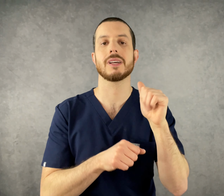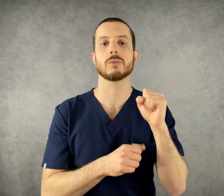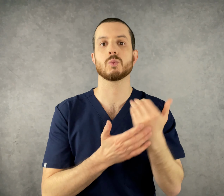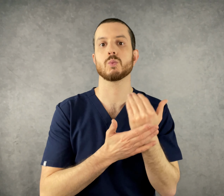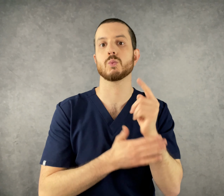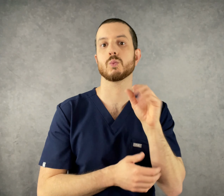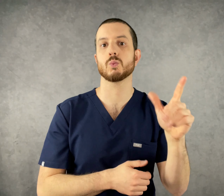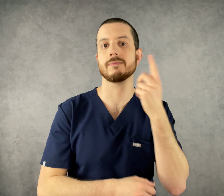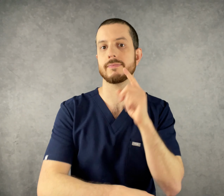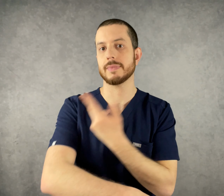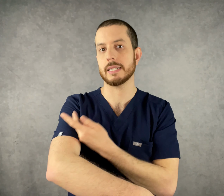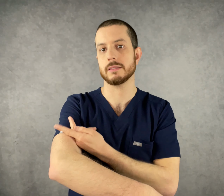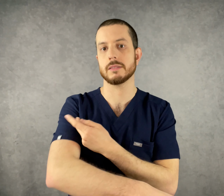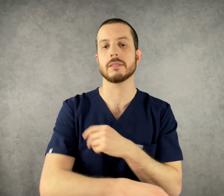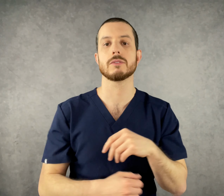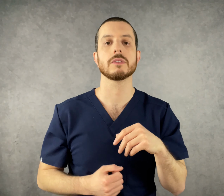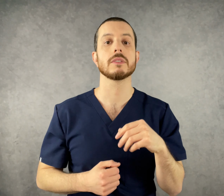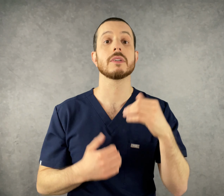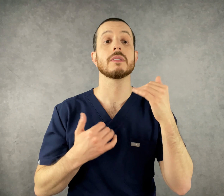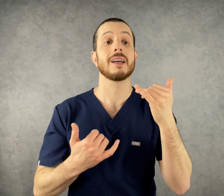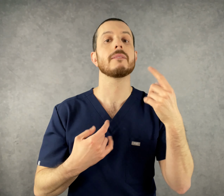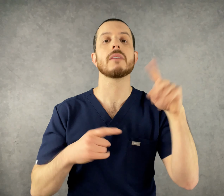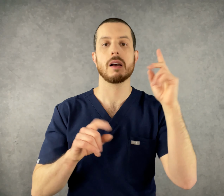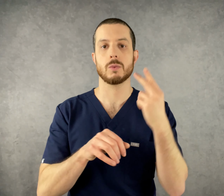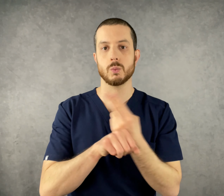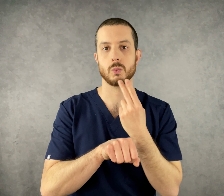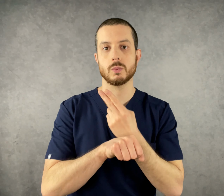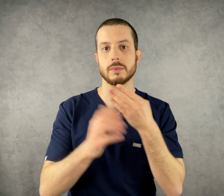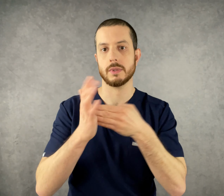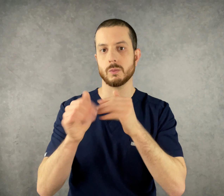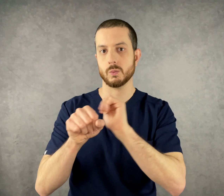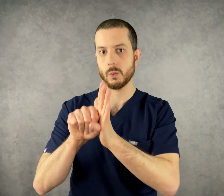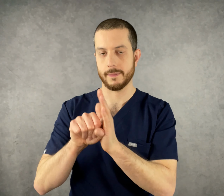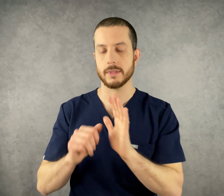as a new tool for vaccines. Now it's finally being used in the fight against COVID.